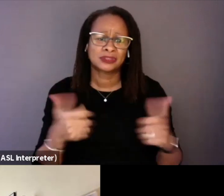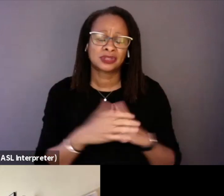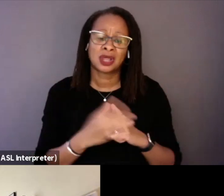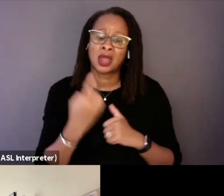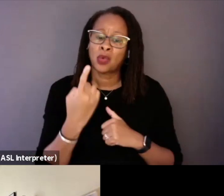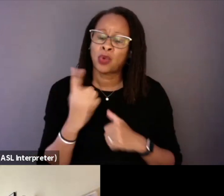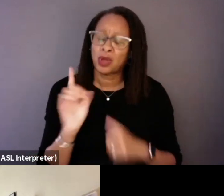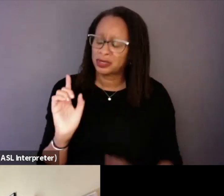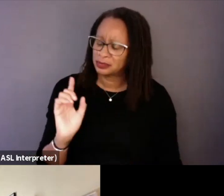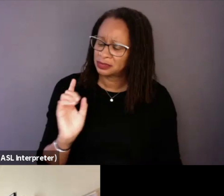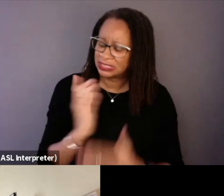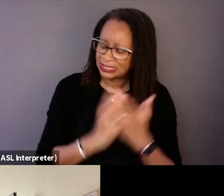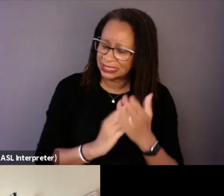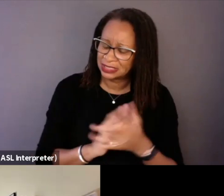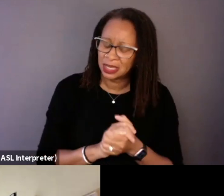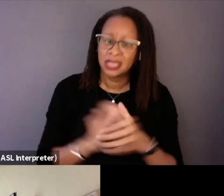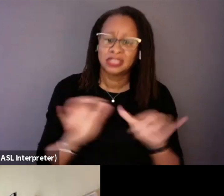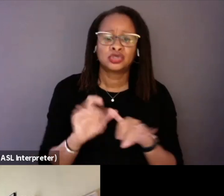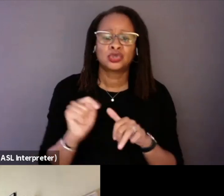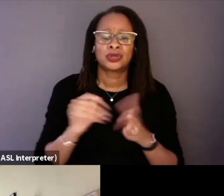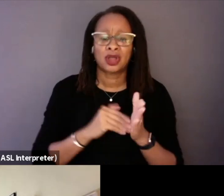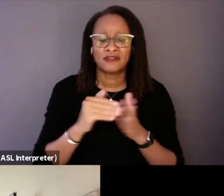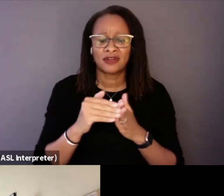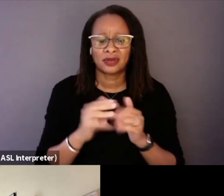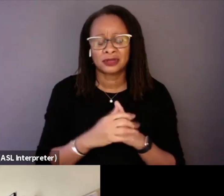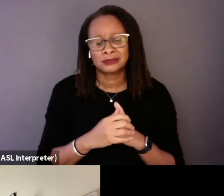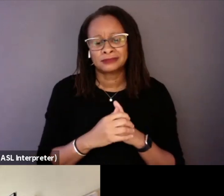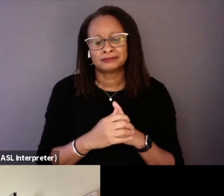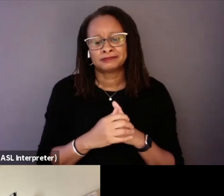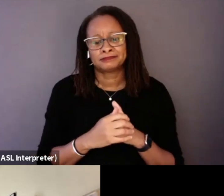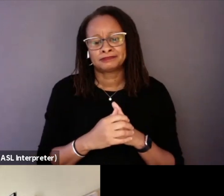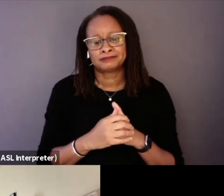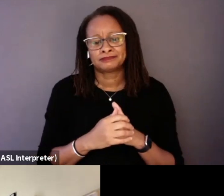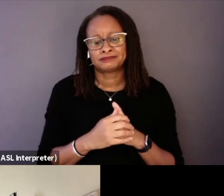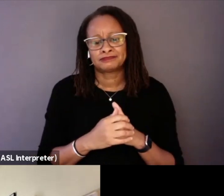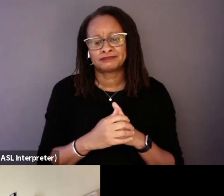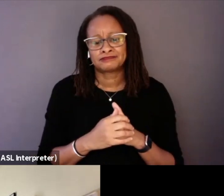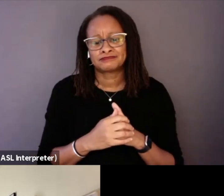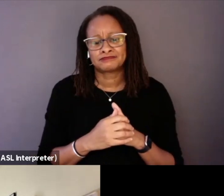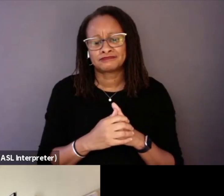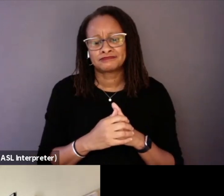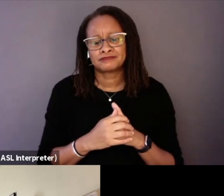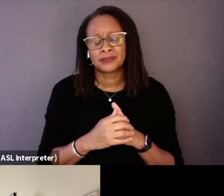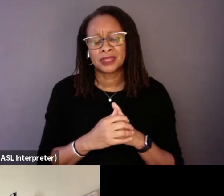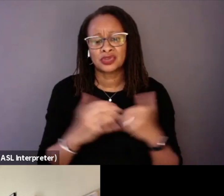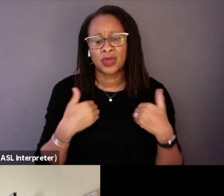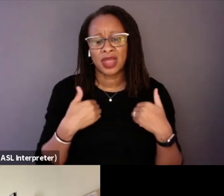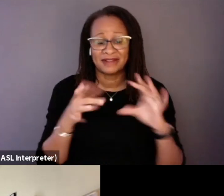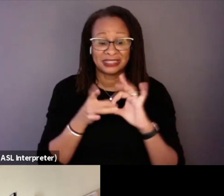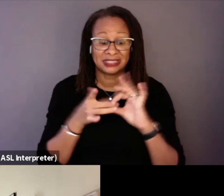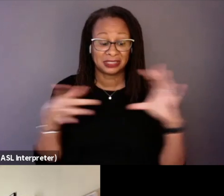and you do this a lot where you have a disconnect, it's disjunctive between what you're using for sound